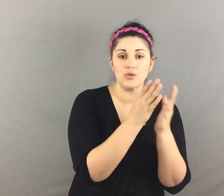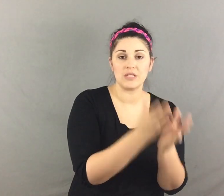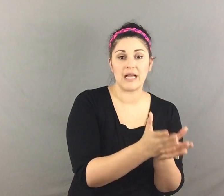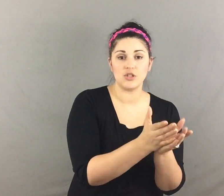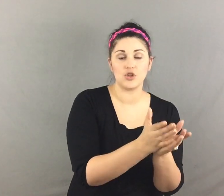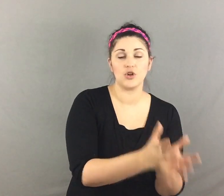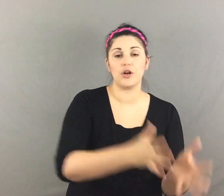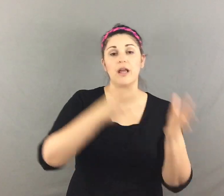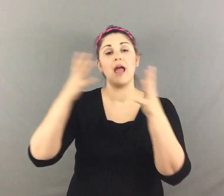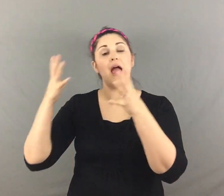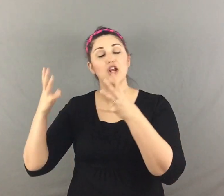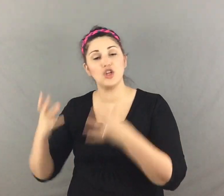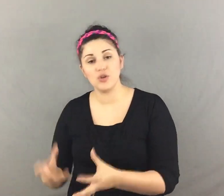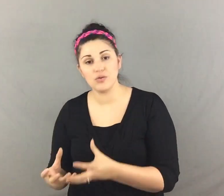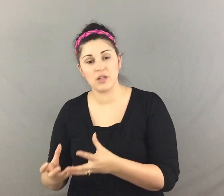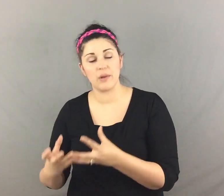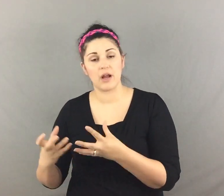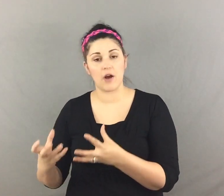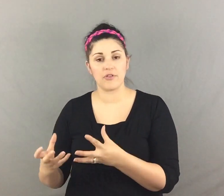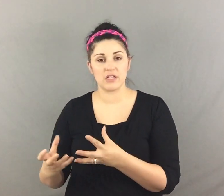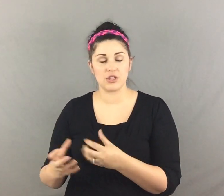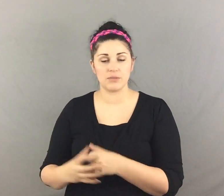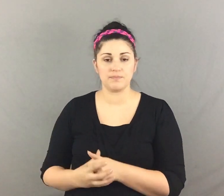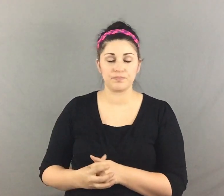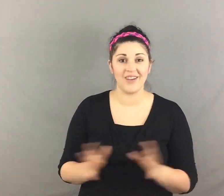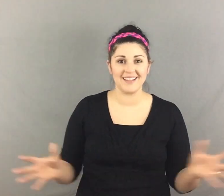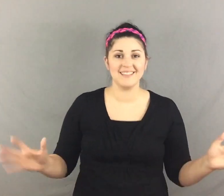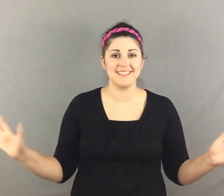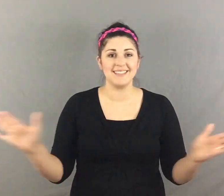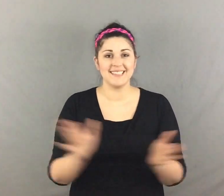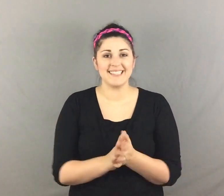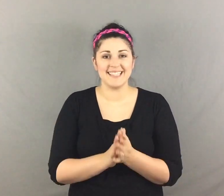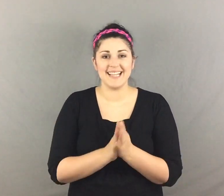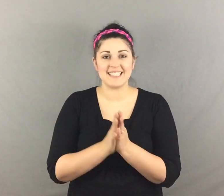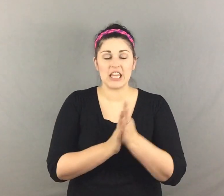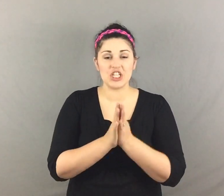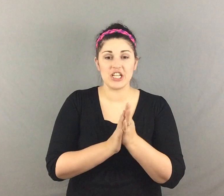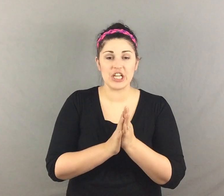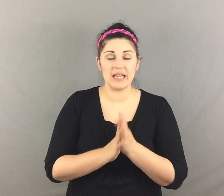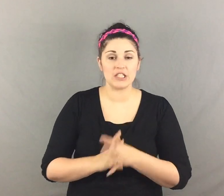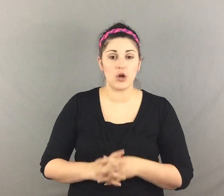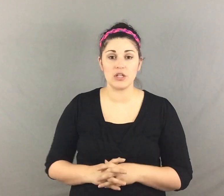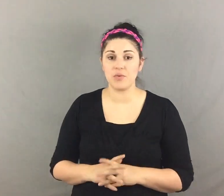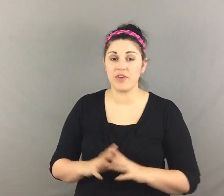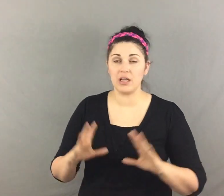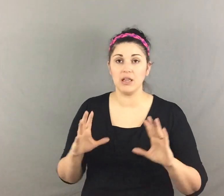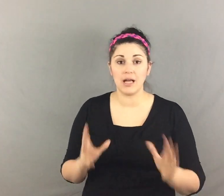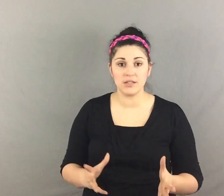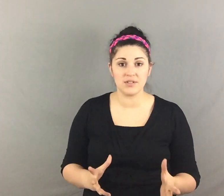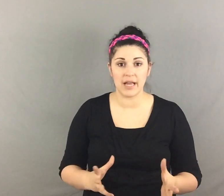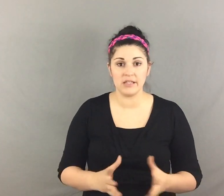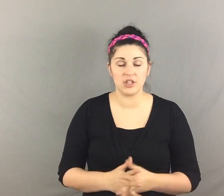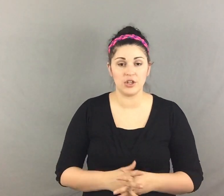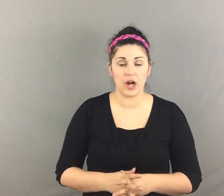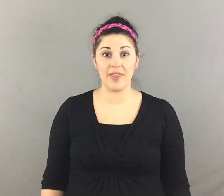new signs that you're learning and use them in a conversation, right? Let's cut the chat and let's go because we've got lots of science to learn about.